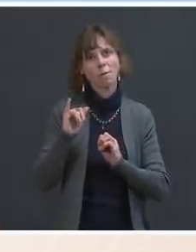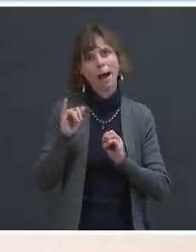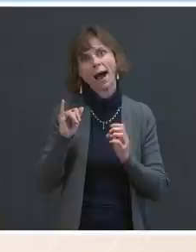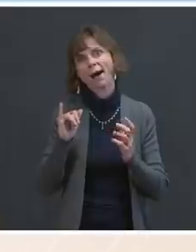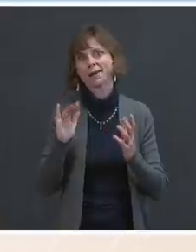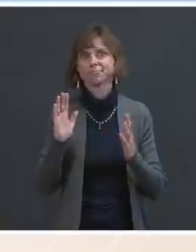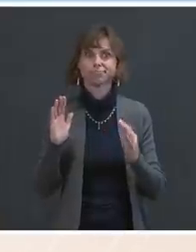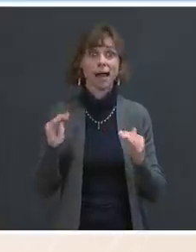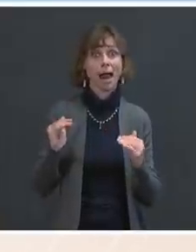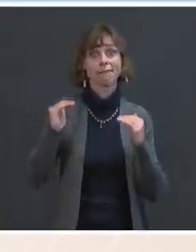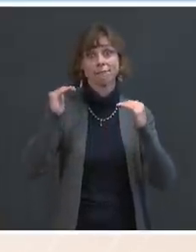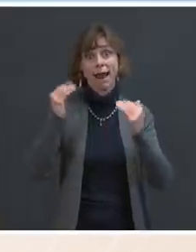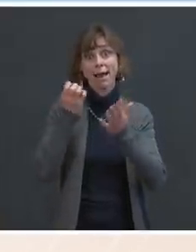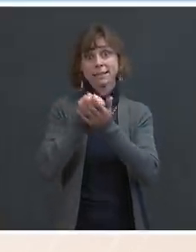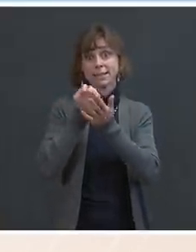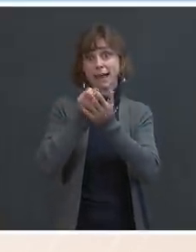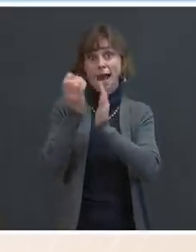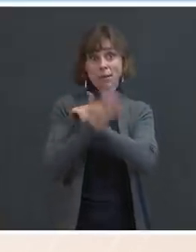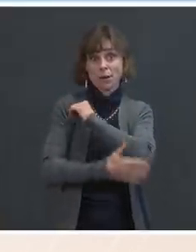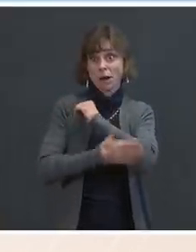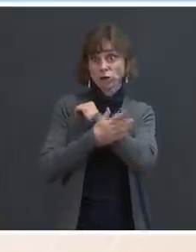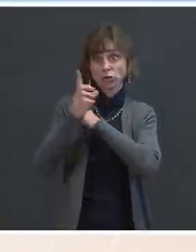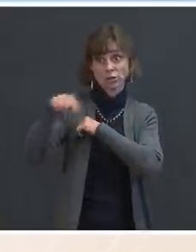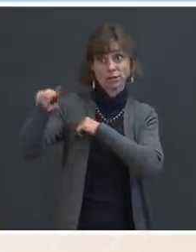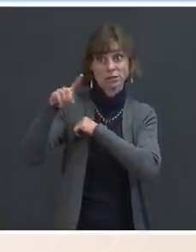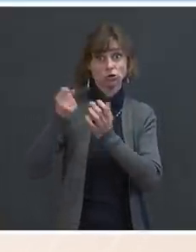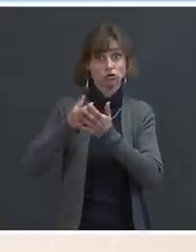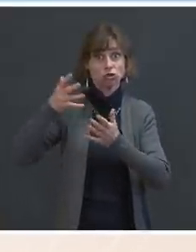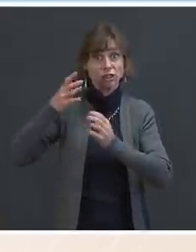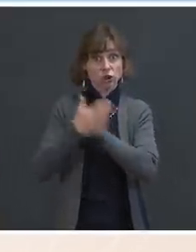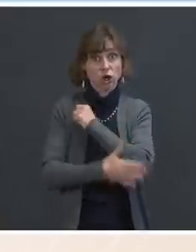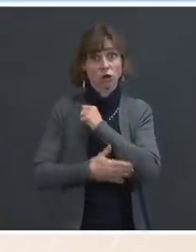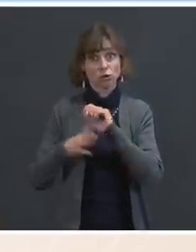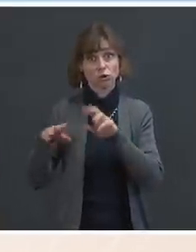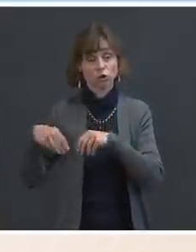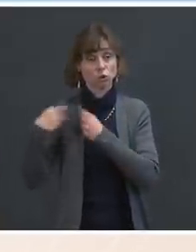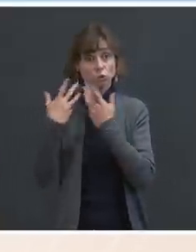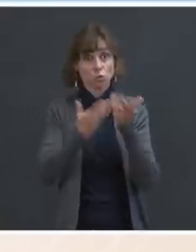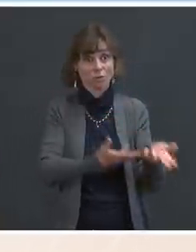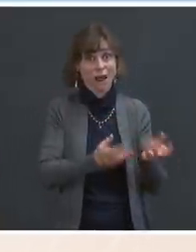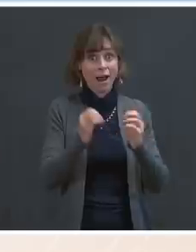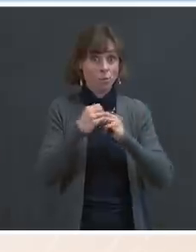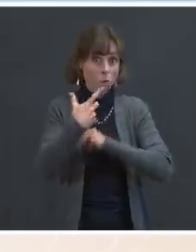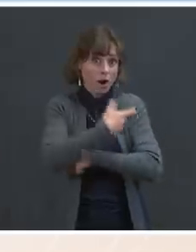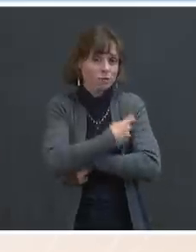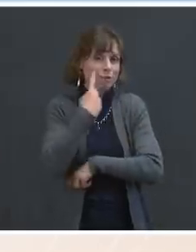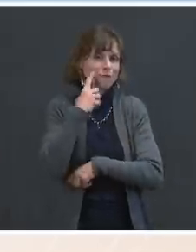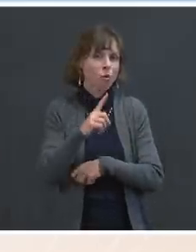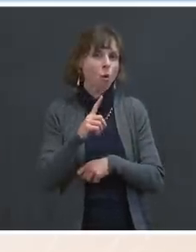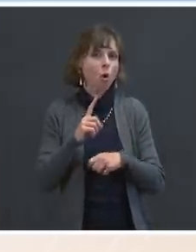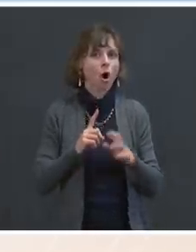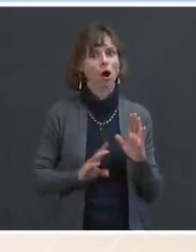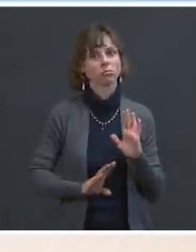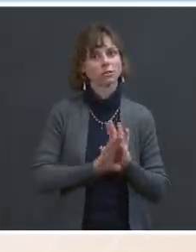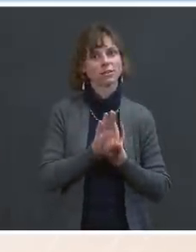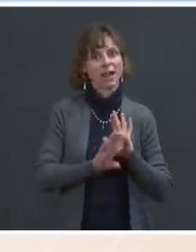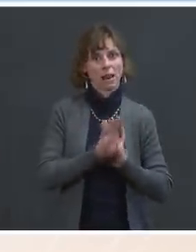big countries and rich countries to get more vaccine into developing countries. You just announced that you want to be over prepared here